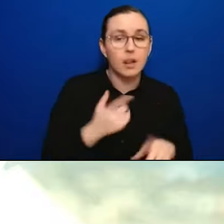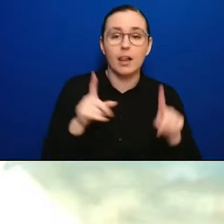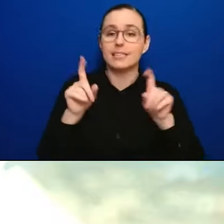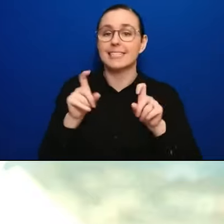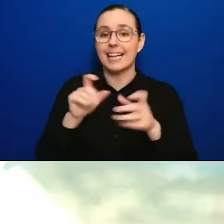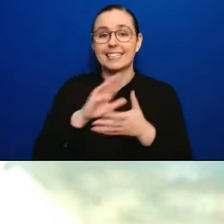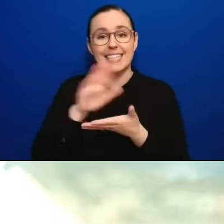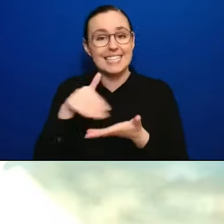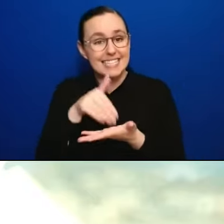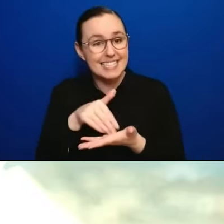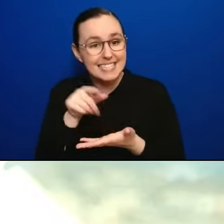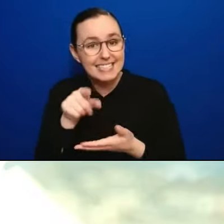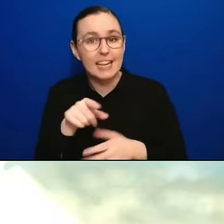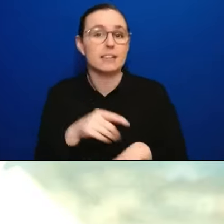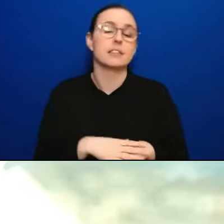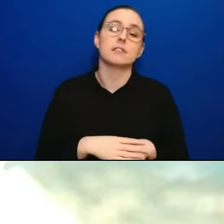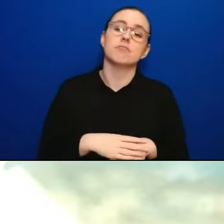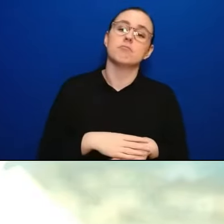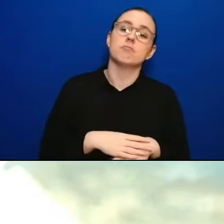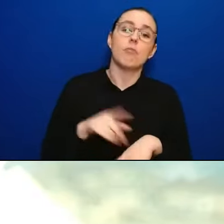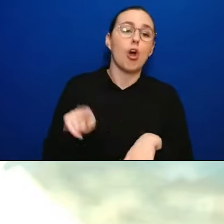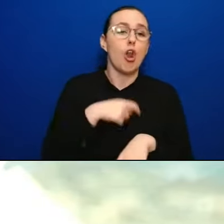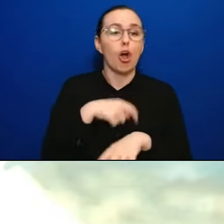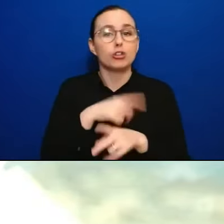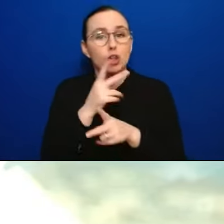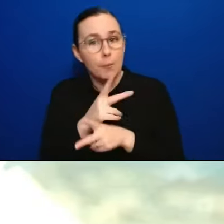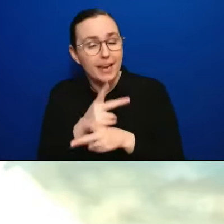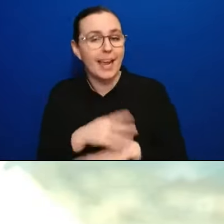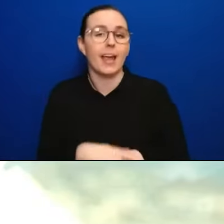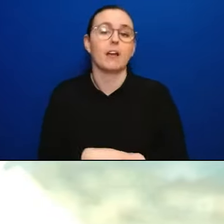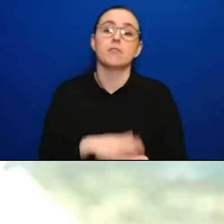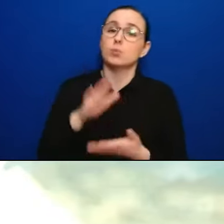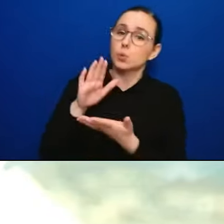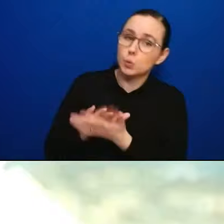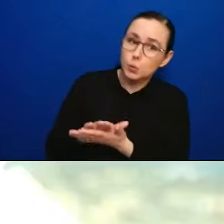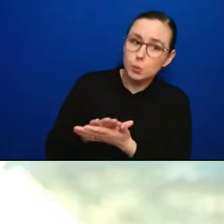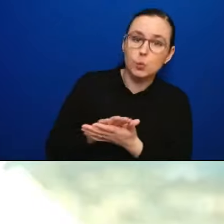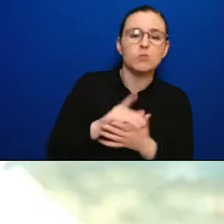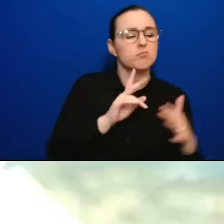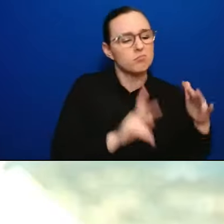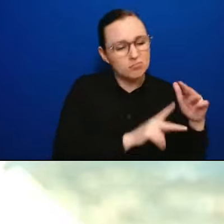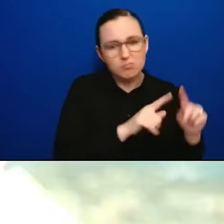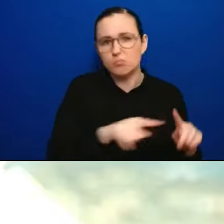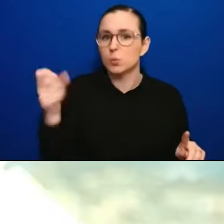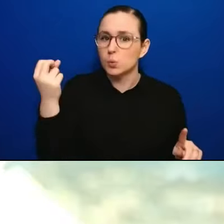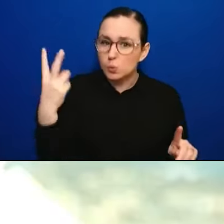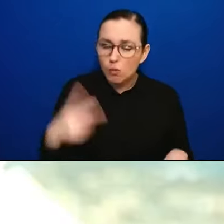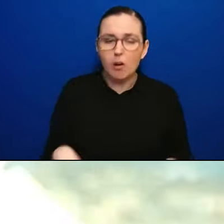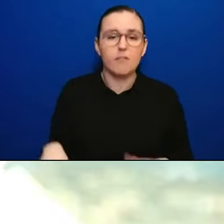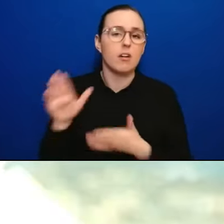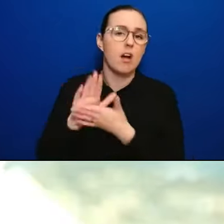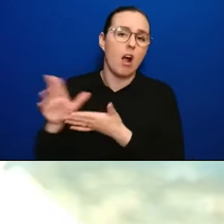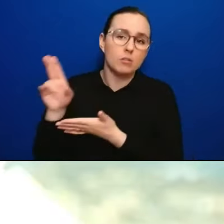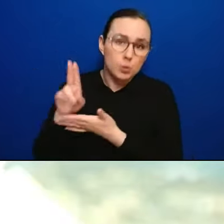again, are acute care. Testing Centers. Long-term care. Assisted living.